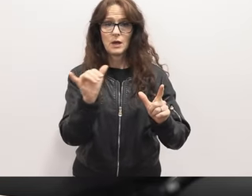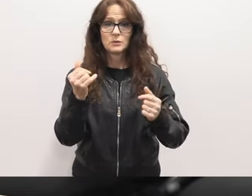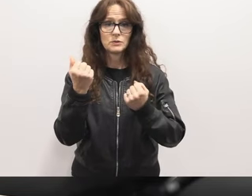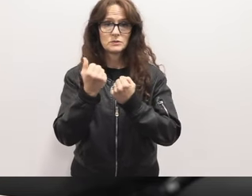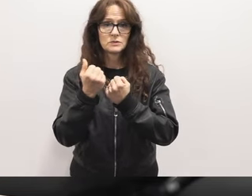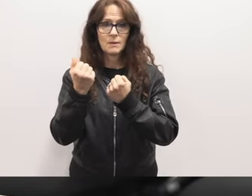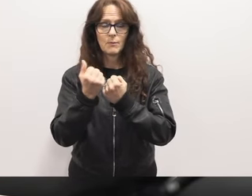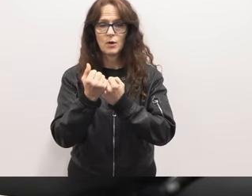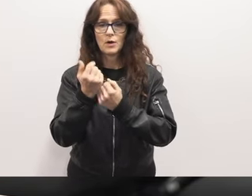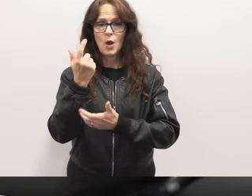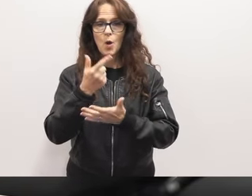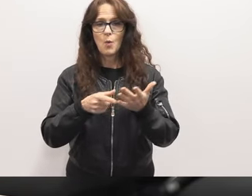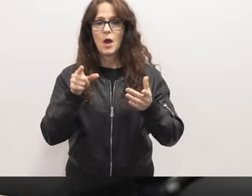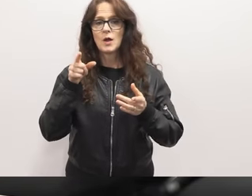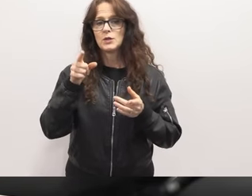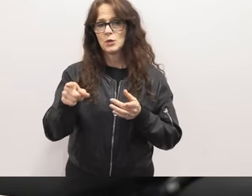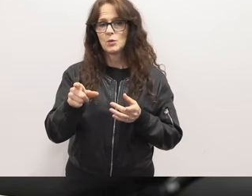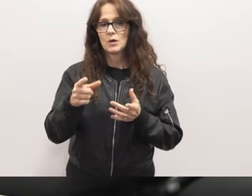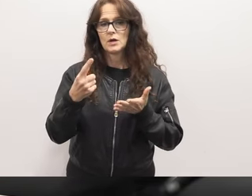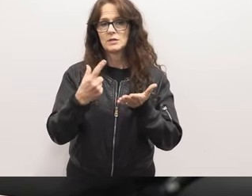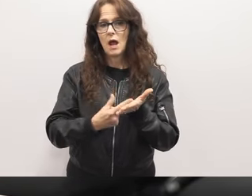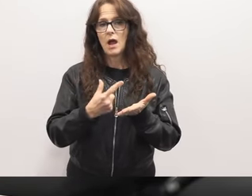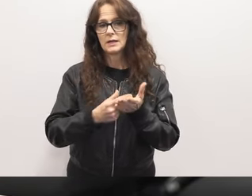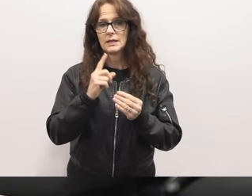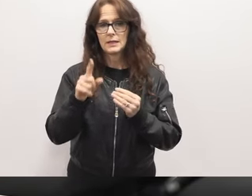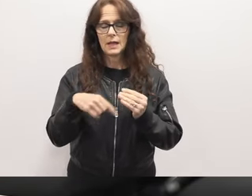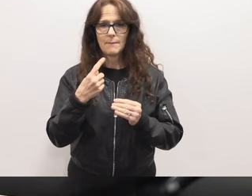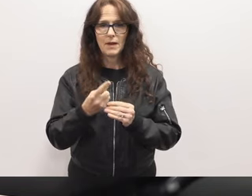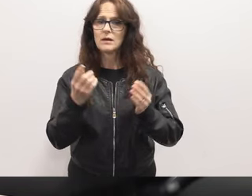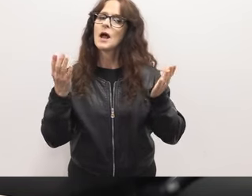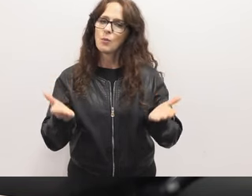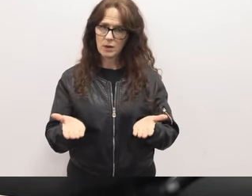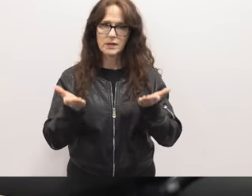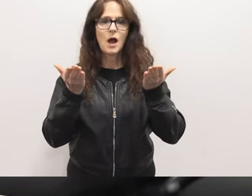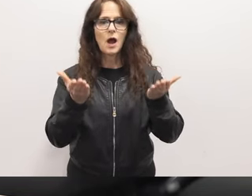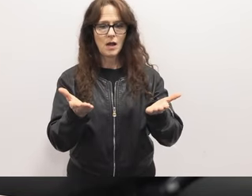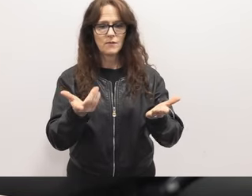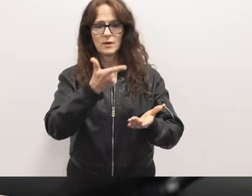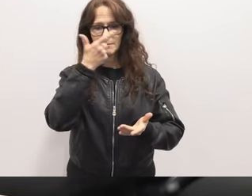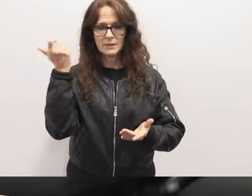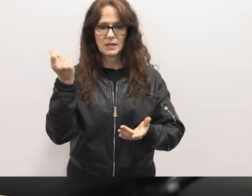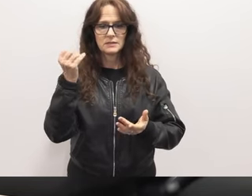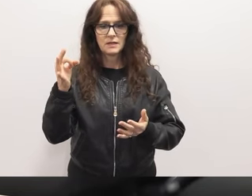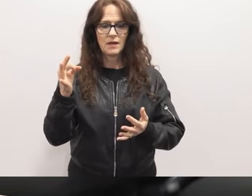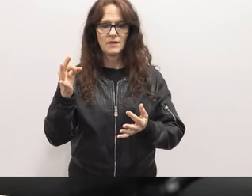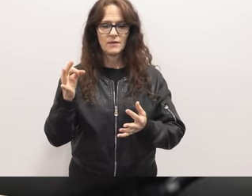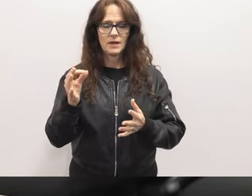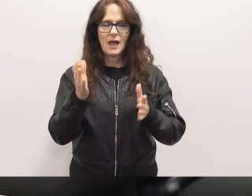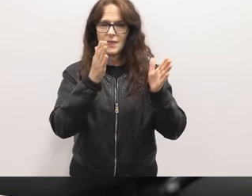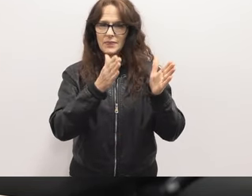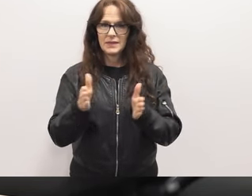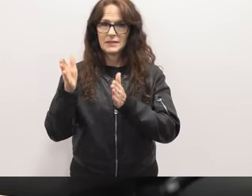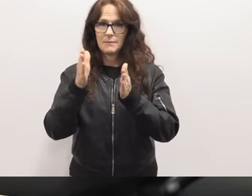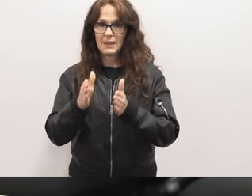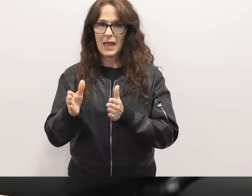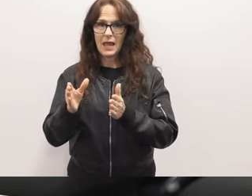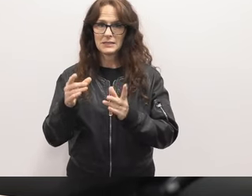of what you are talking about, yeah. I do wanna offer, because it's part of the strategic plan that we're working on as a staff